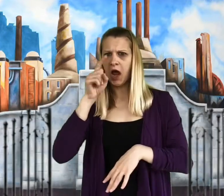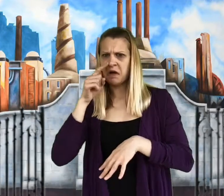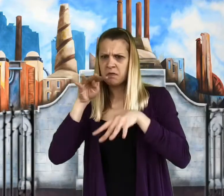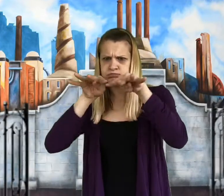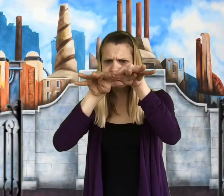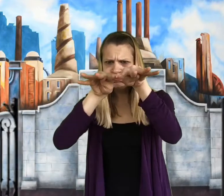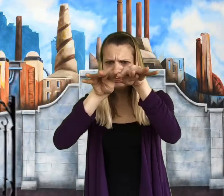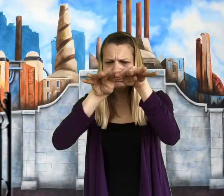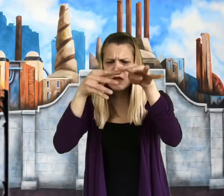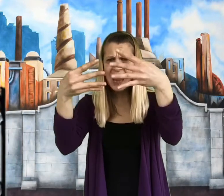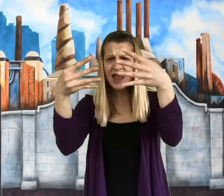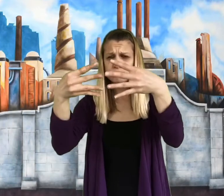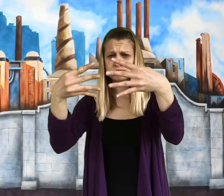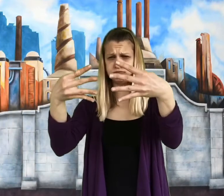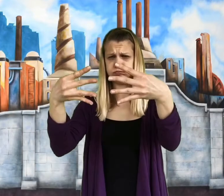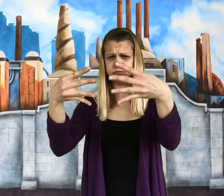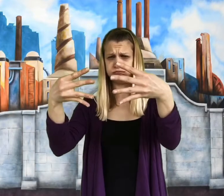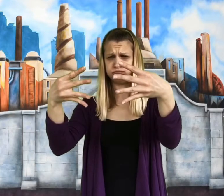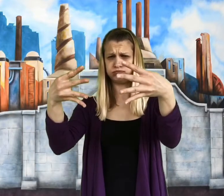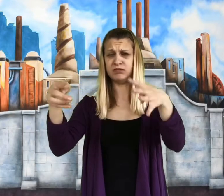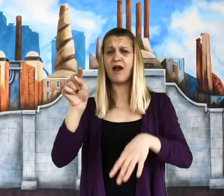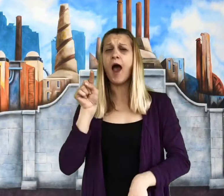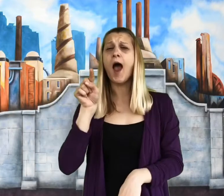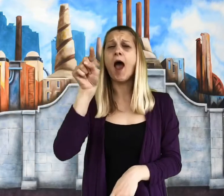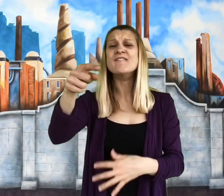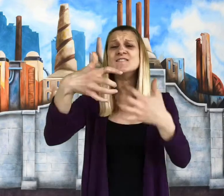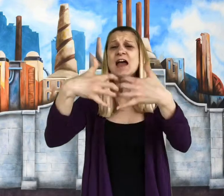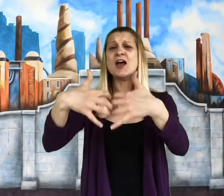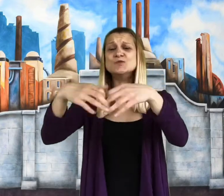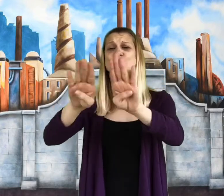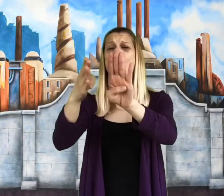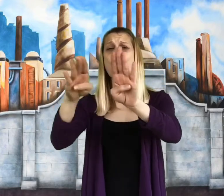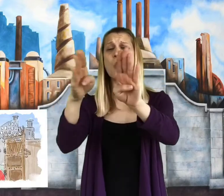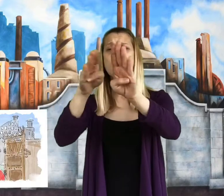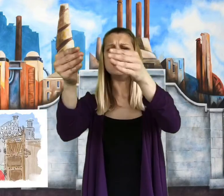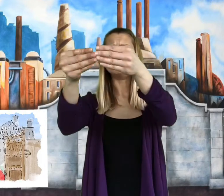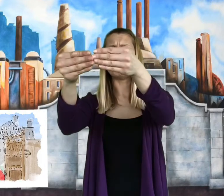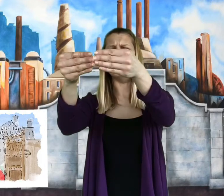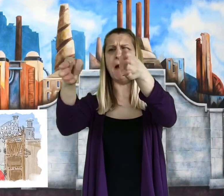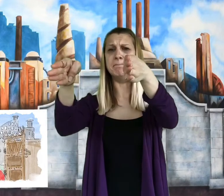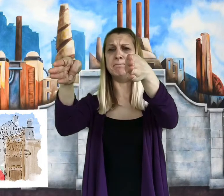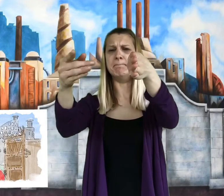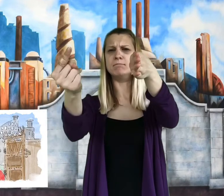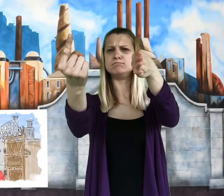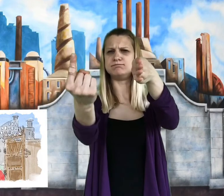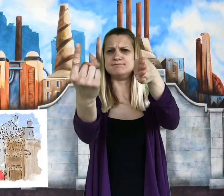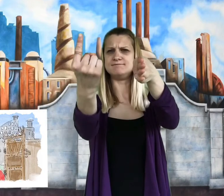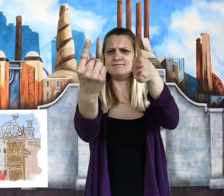All eyes were fixed upon the gates. Beyond the gates, the door opened. A figure came out of the door.